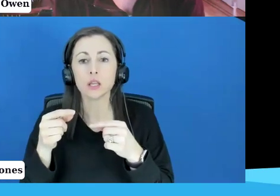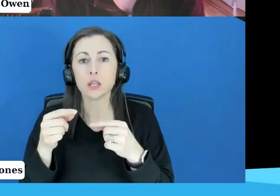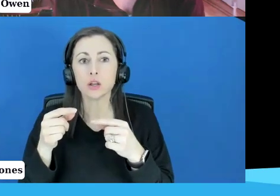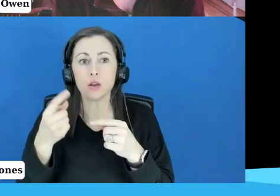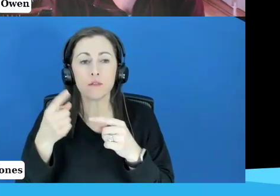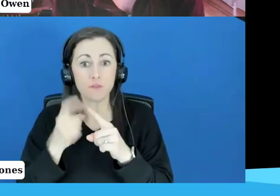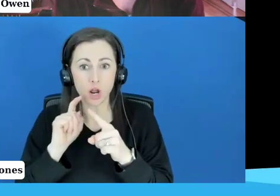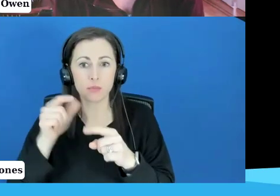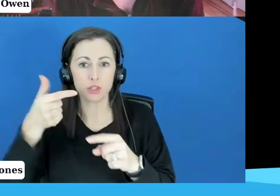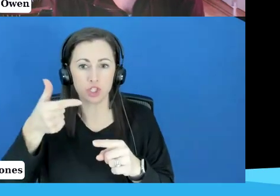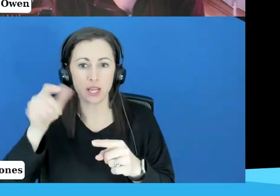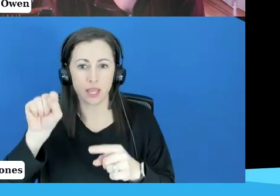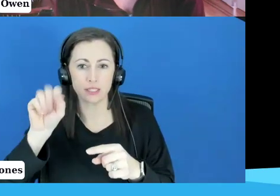My injury is an incomplete injury.